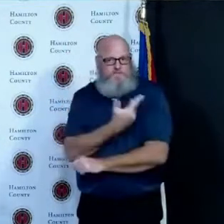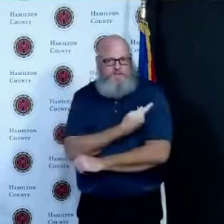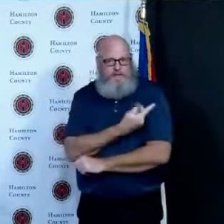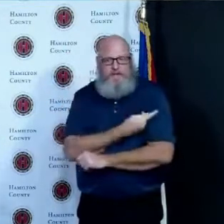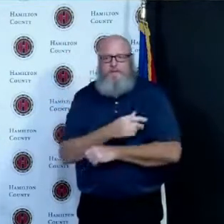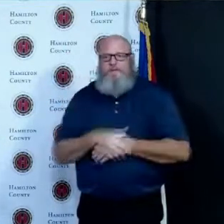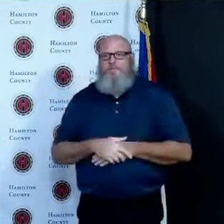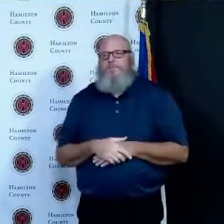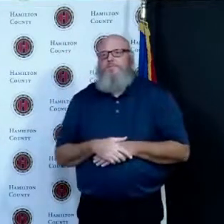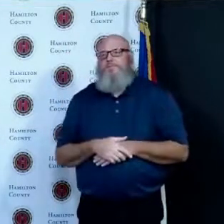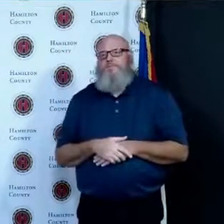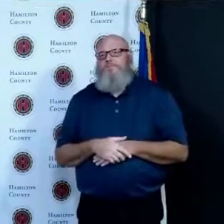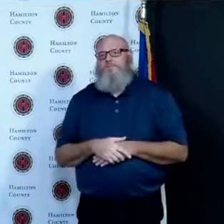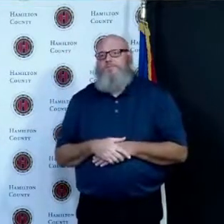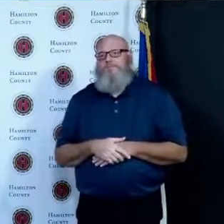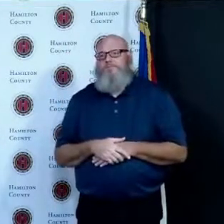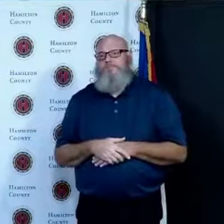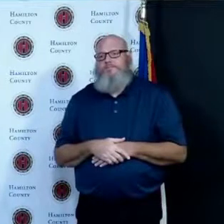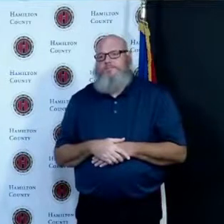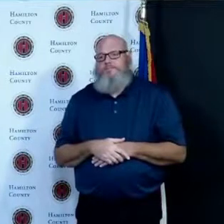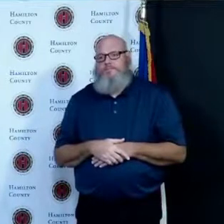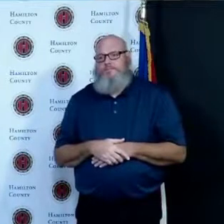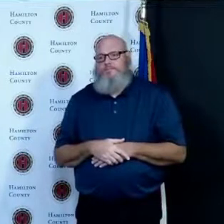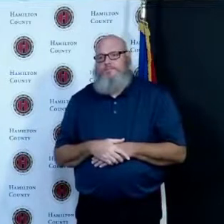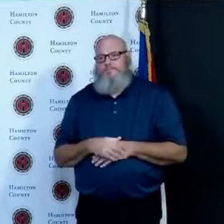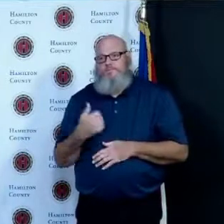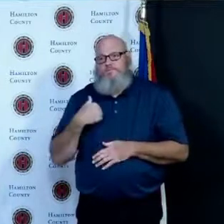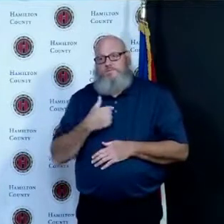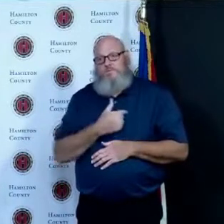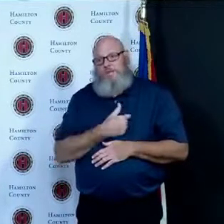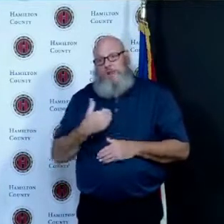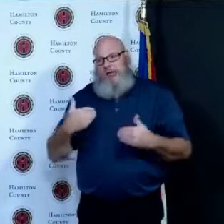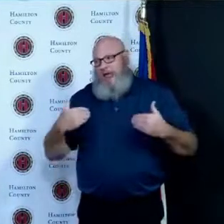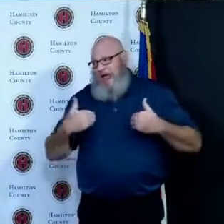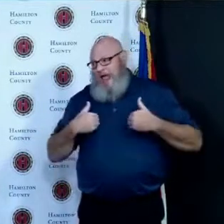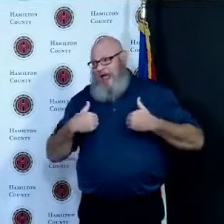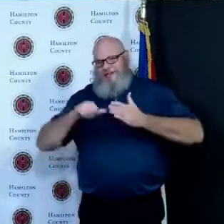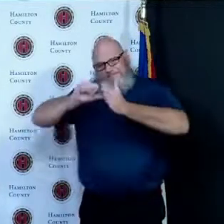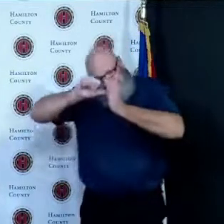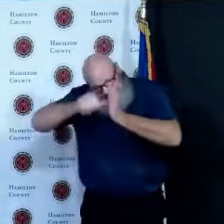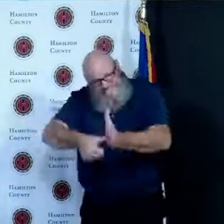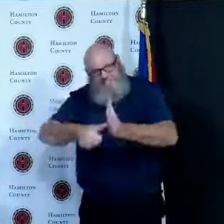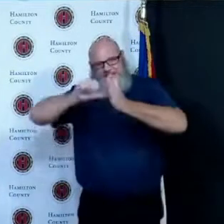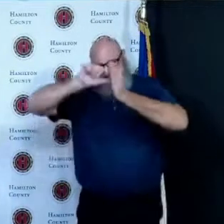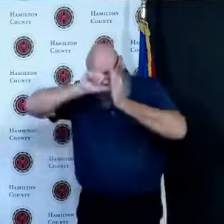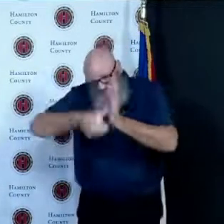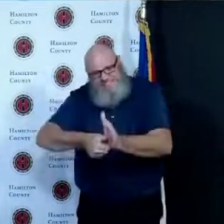as we have stressed I am only one piece of I am only one provider of 48 providers that will have